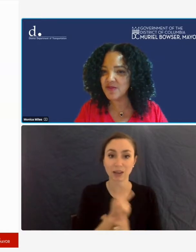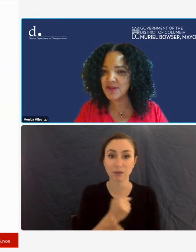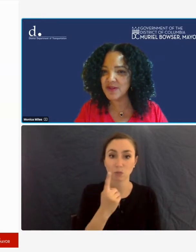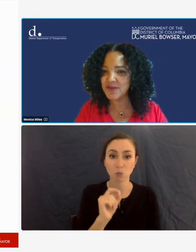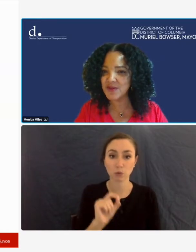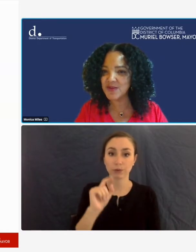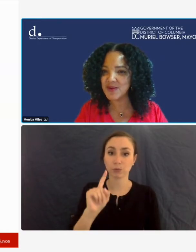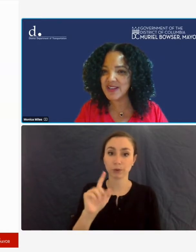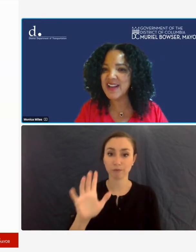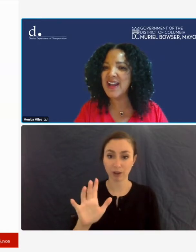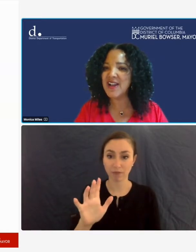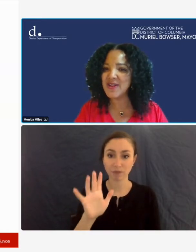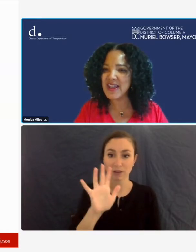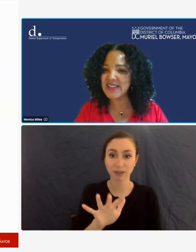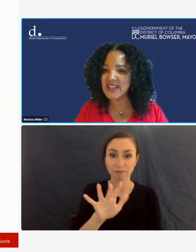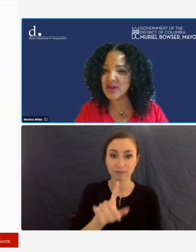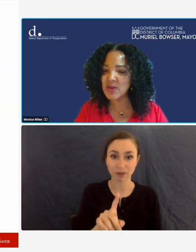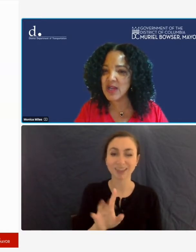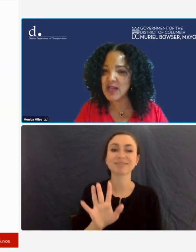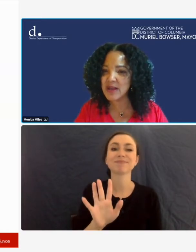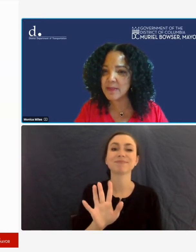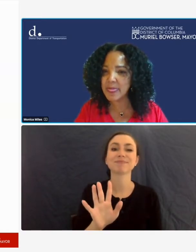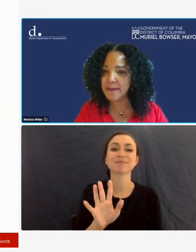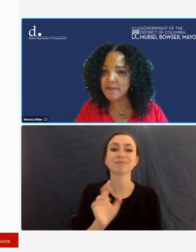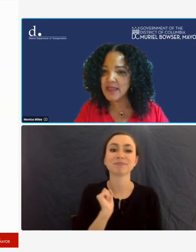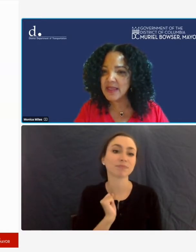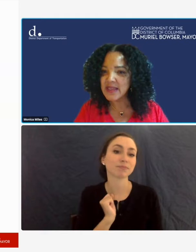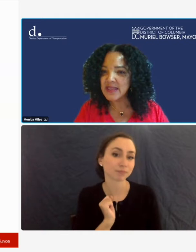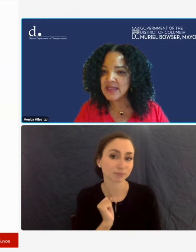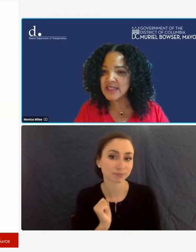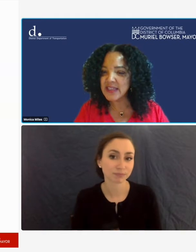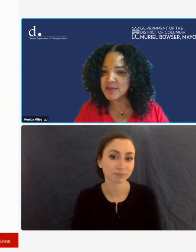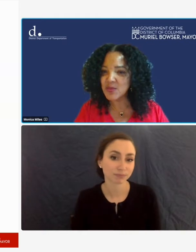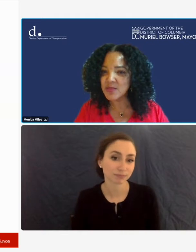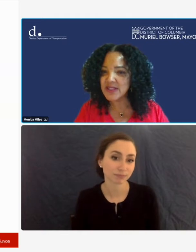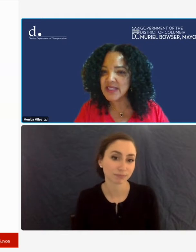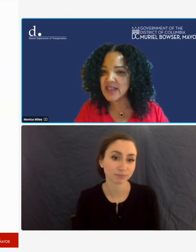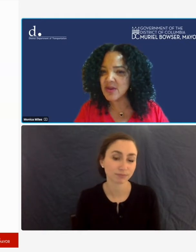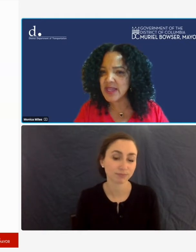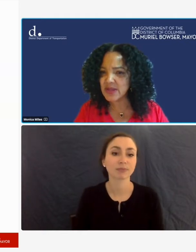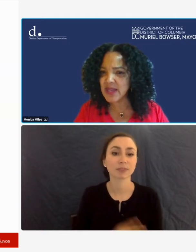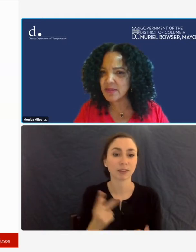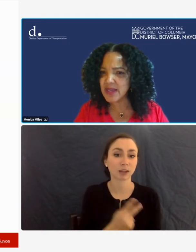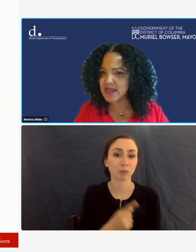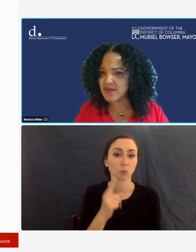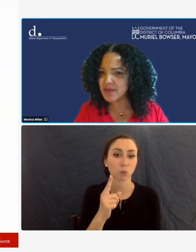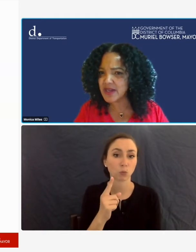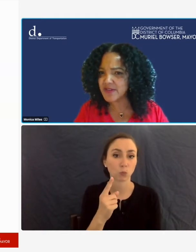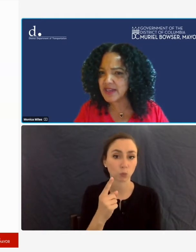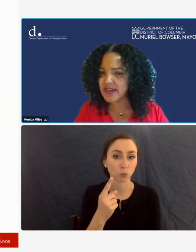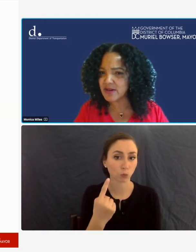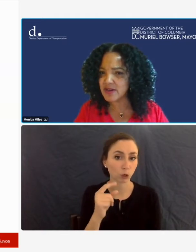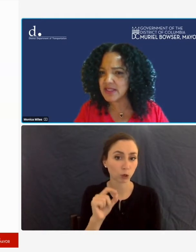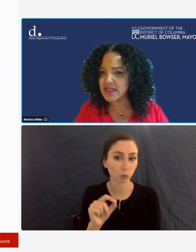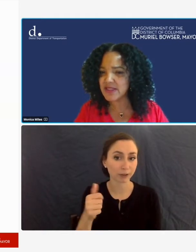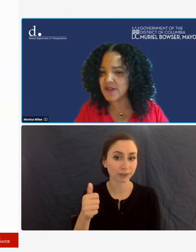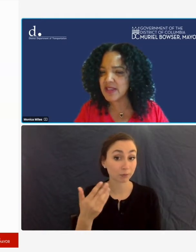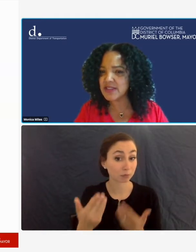51. okay so um times 1.10 okay so i might have i might have had error in this if and so thank